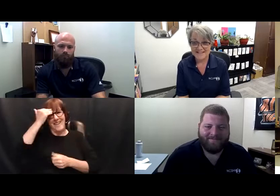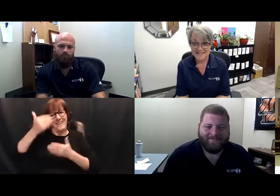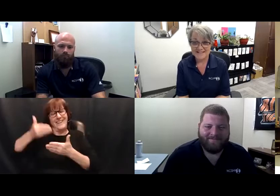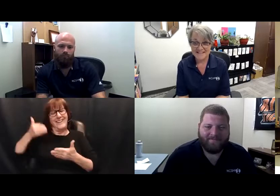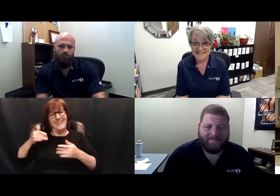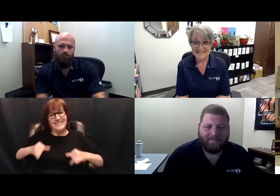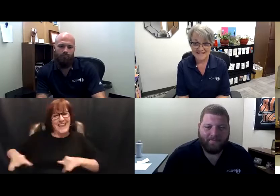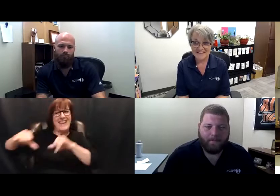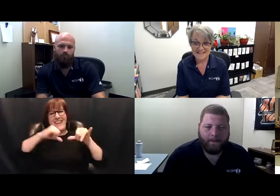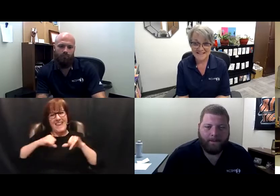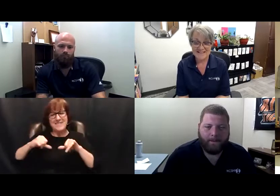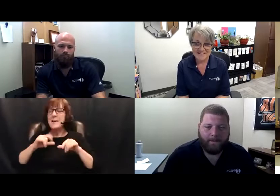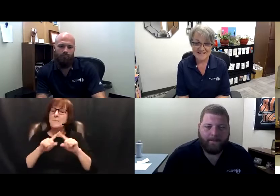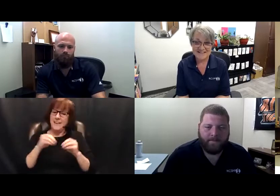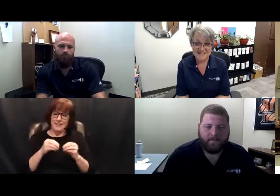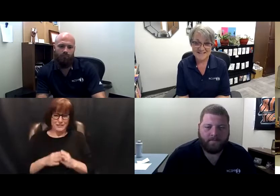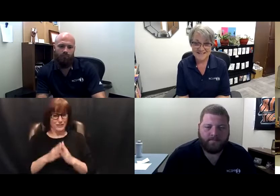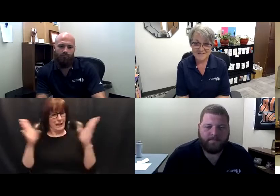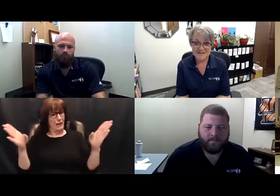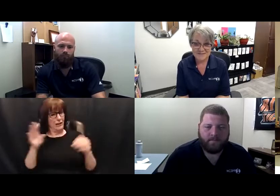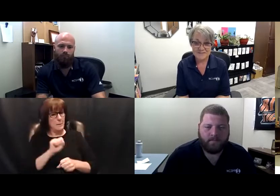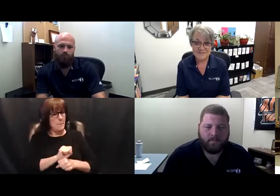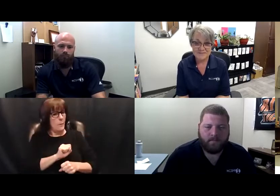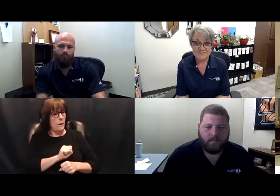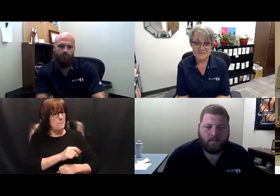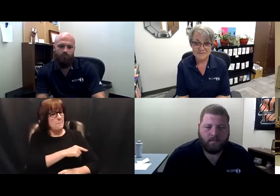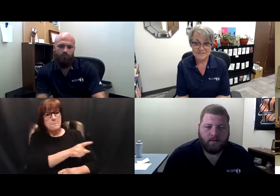But in a general employment setting you're going to know